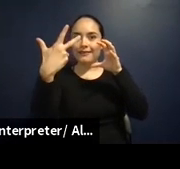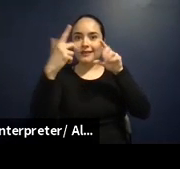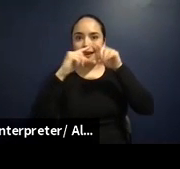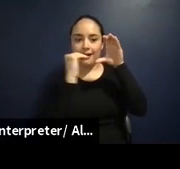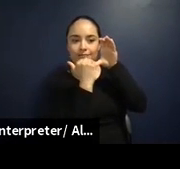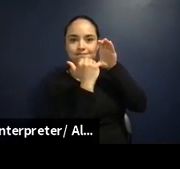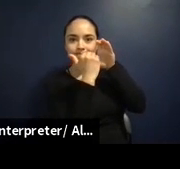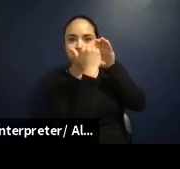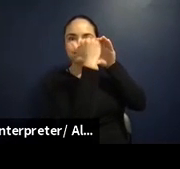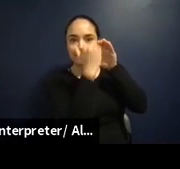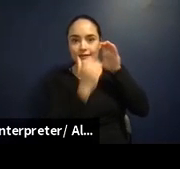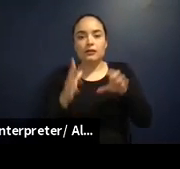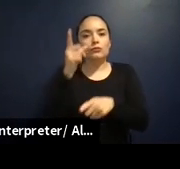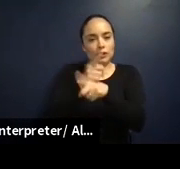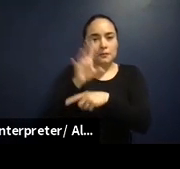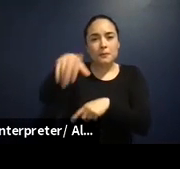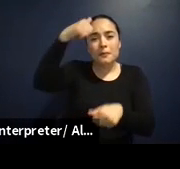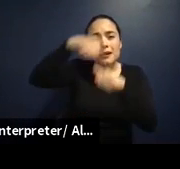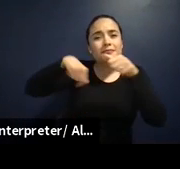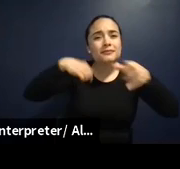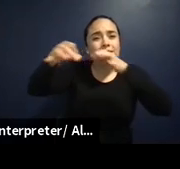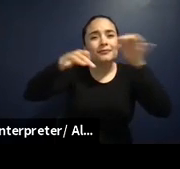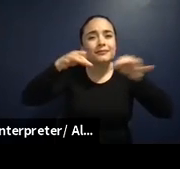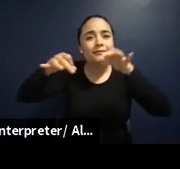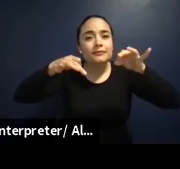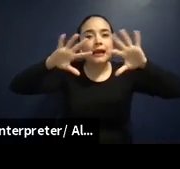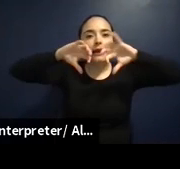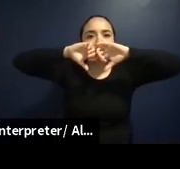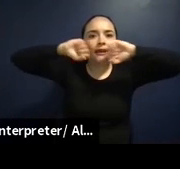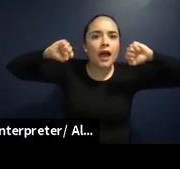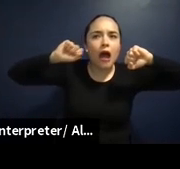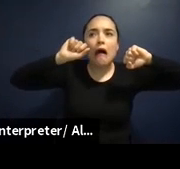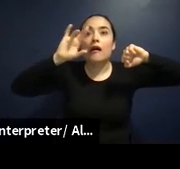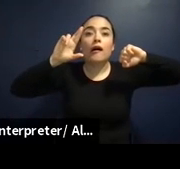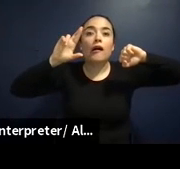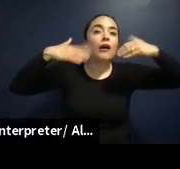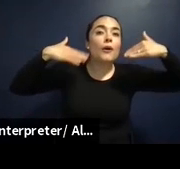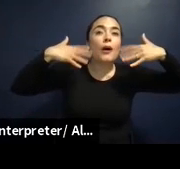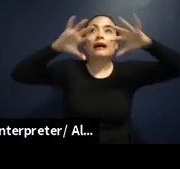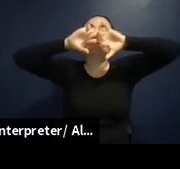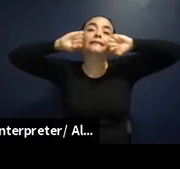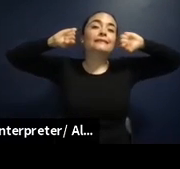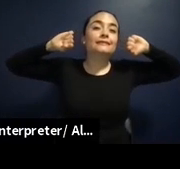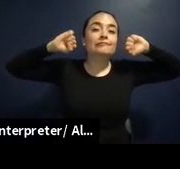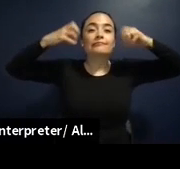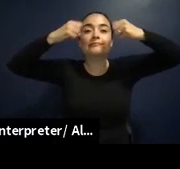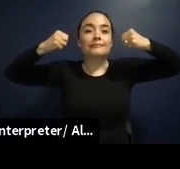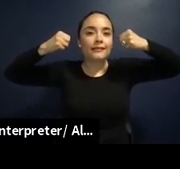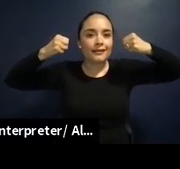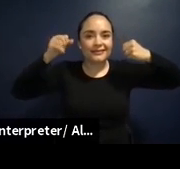basalt outer rock, and some of these these elements and minerals and gases all get trapped into a,